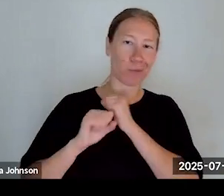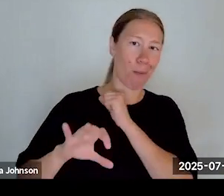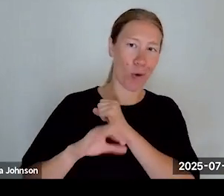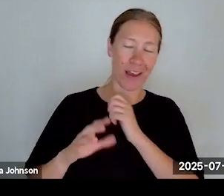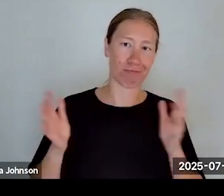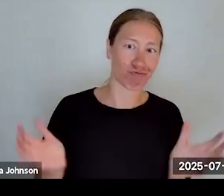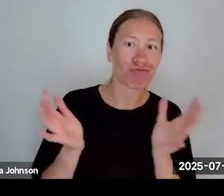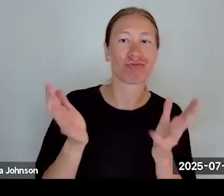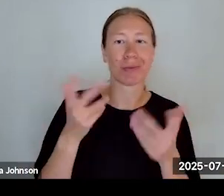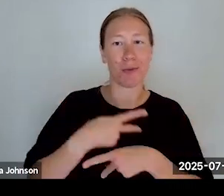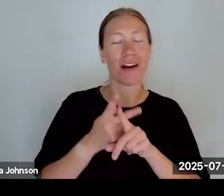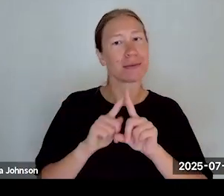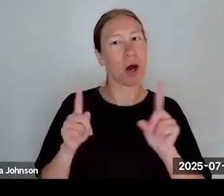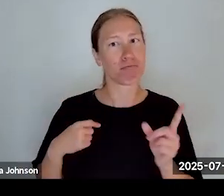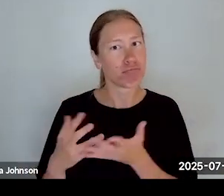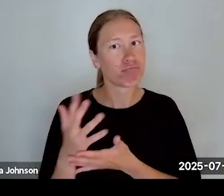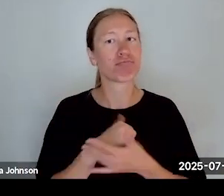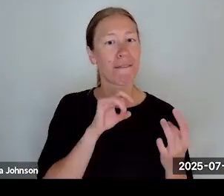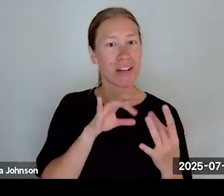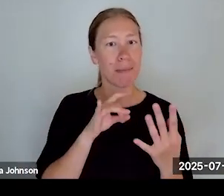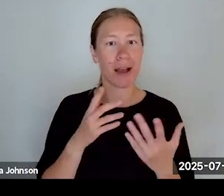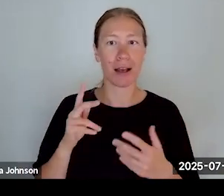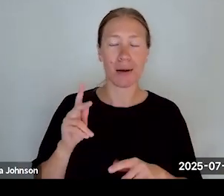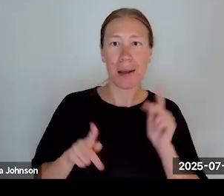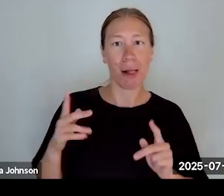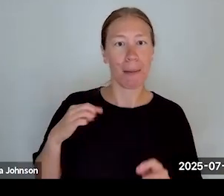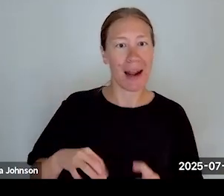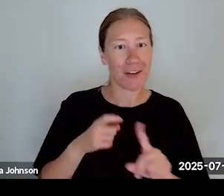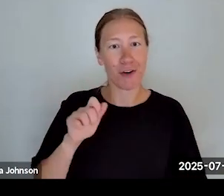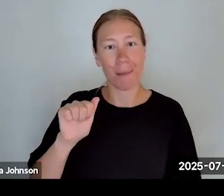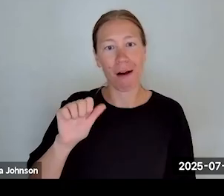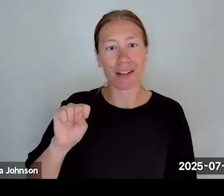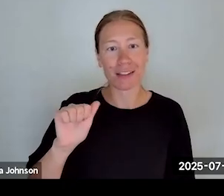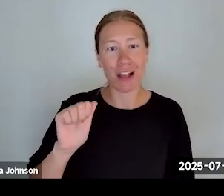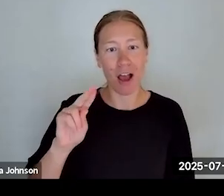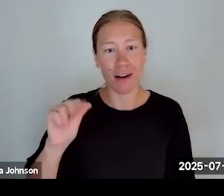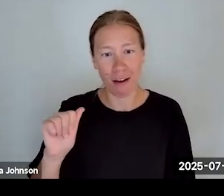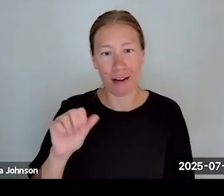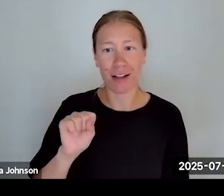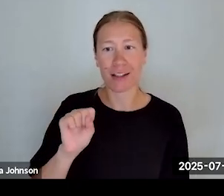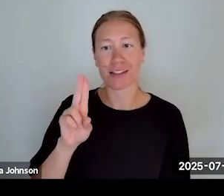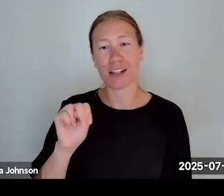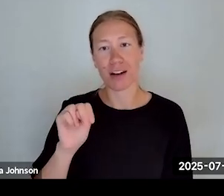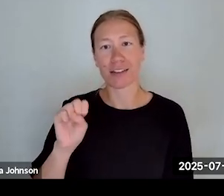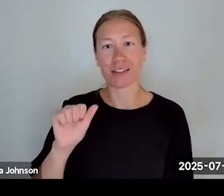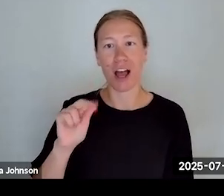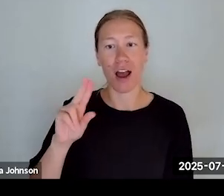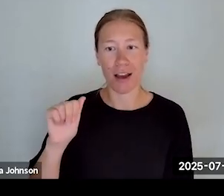that they've found success using products like Asana, Sunsama, Todoist, and Trello, just to name a few.